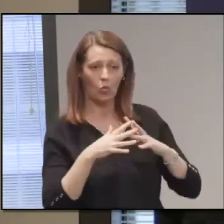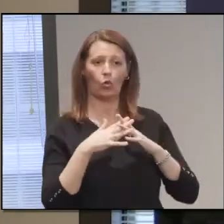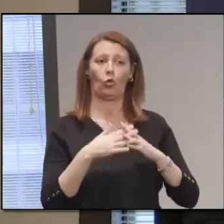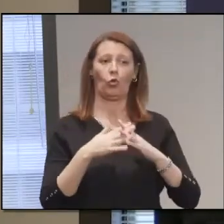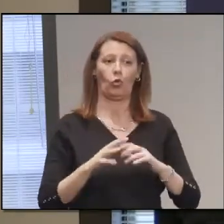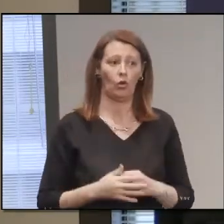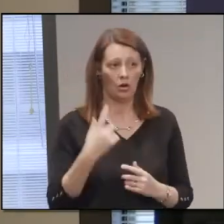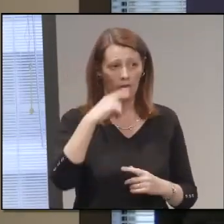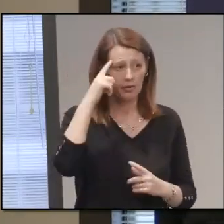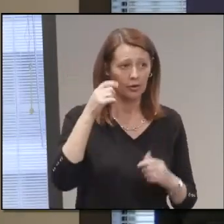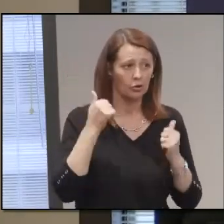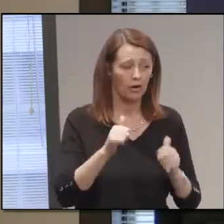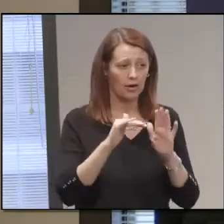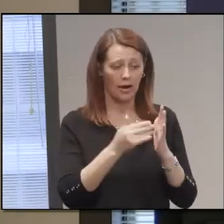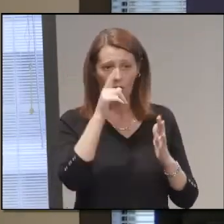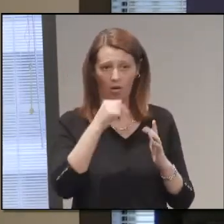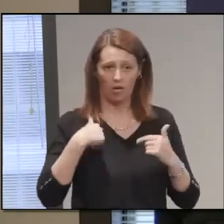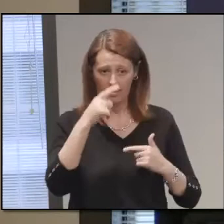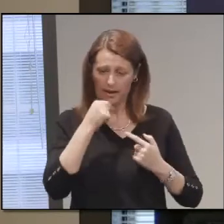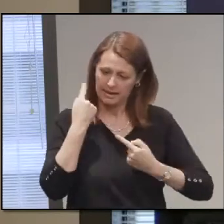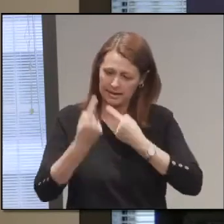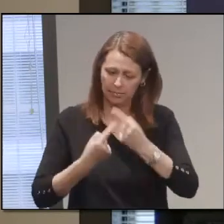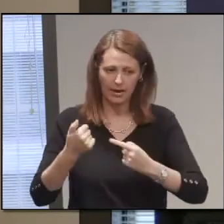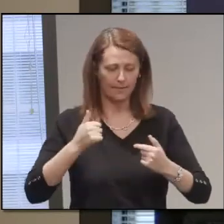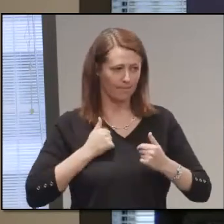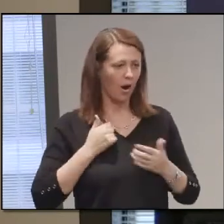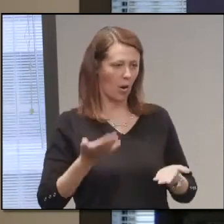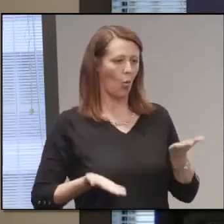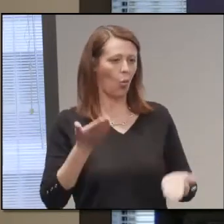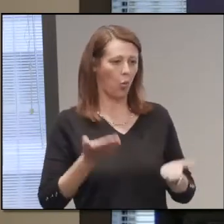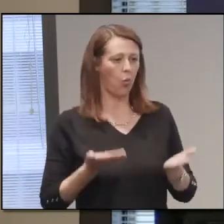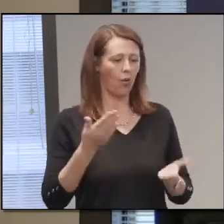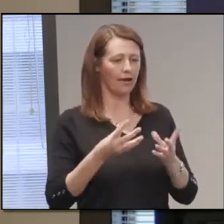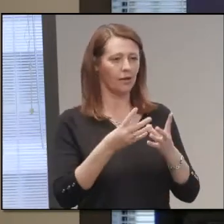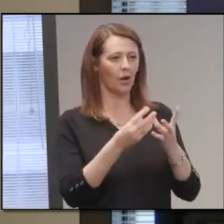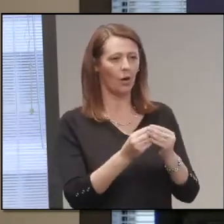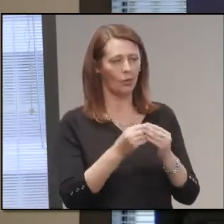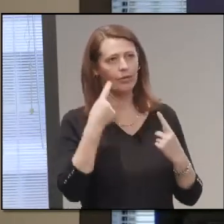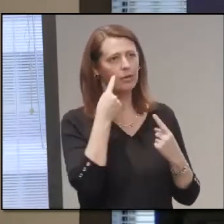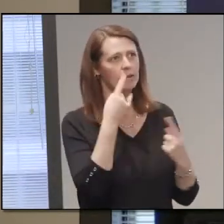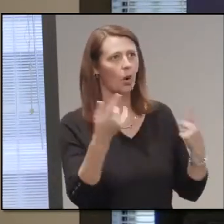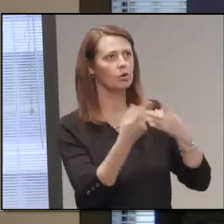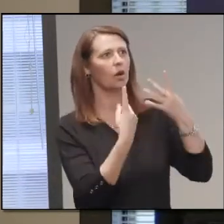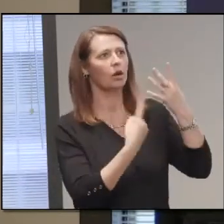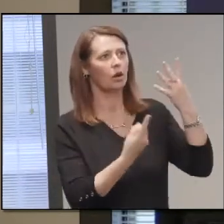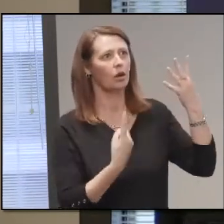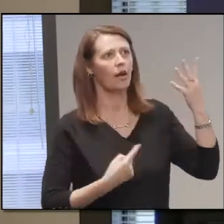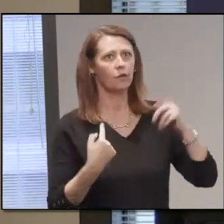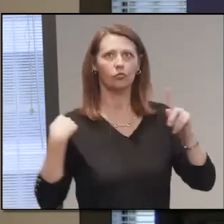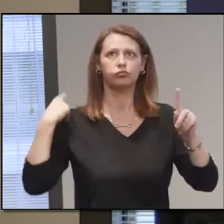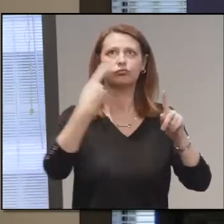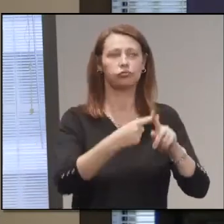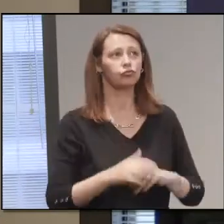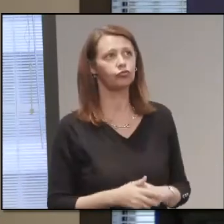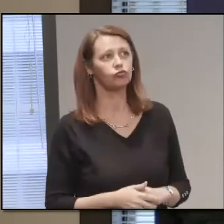great now that I can also explain my weight via significant exposures for some period of time. But